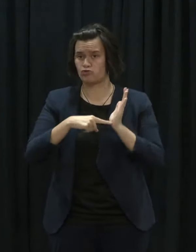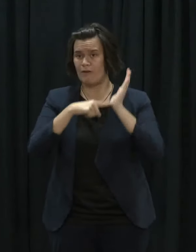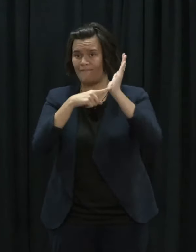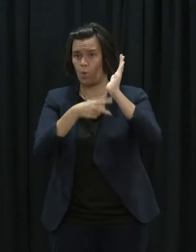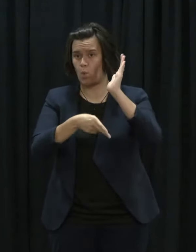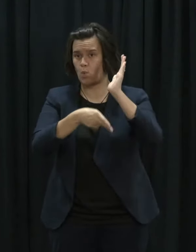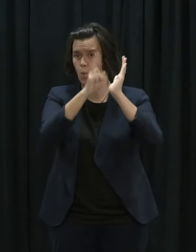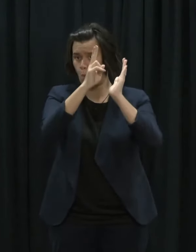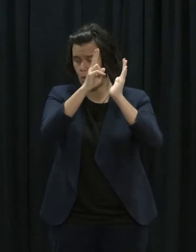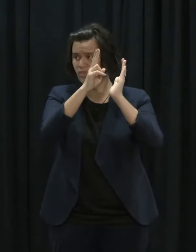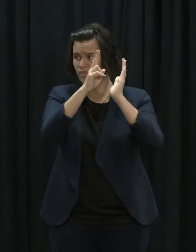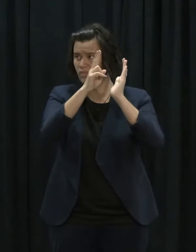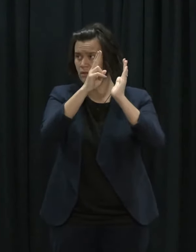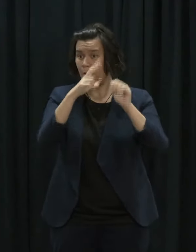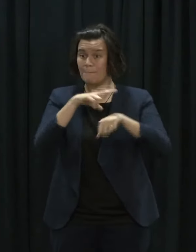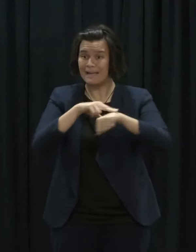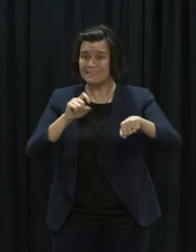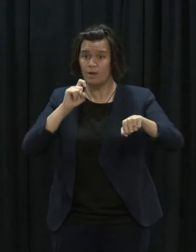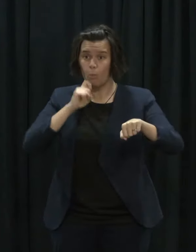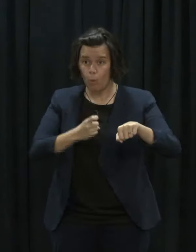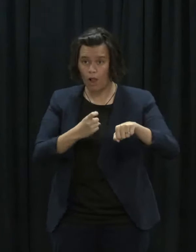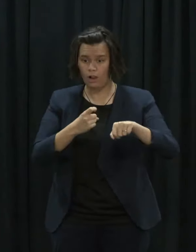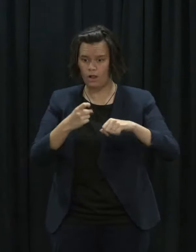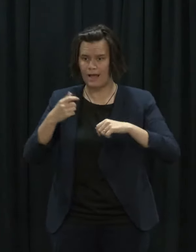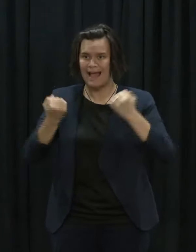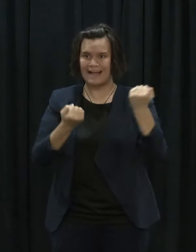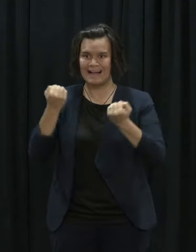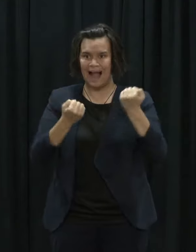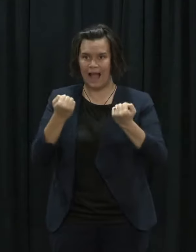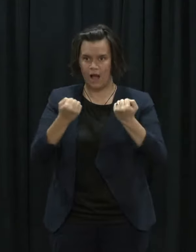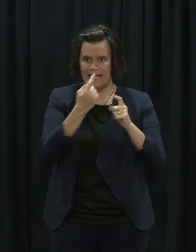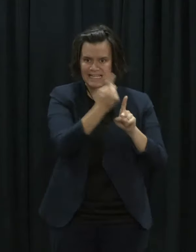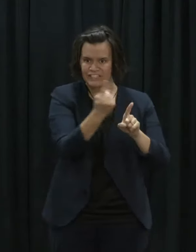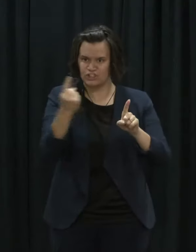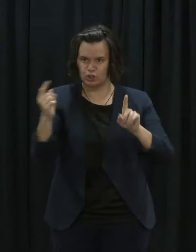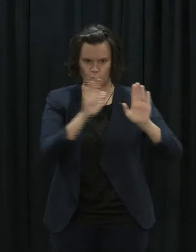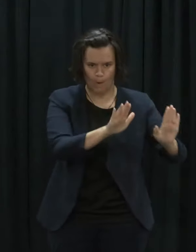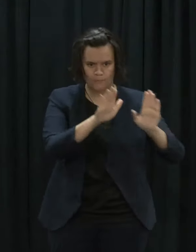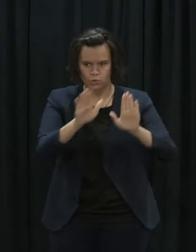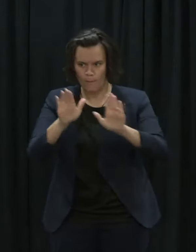Auckland's who want to travel north of the border on